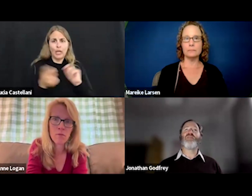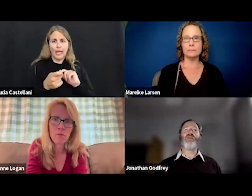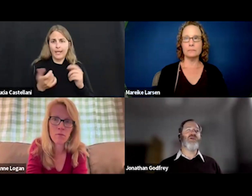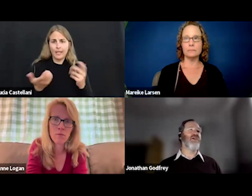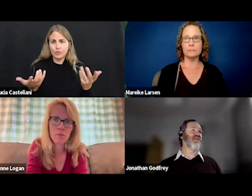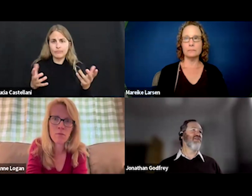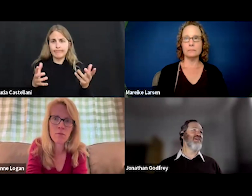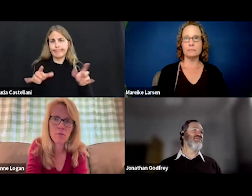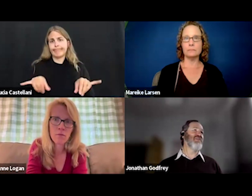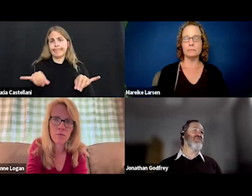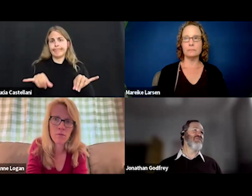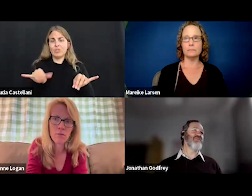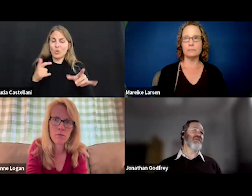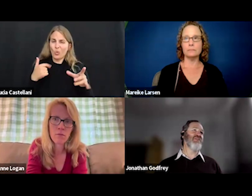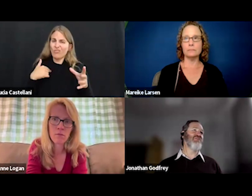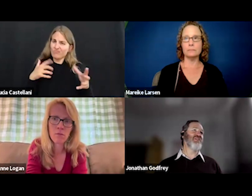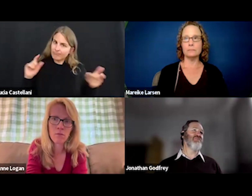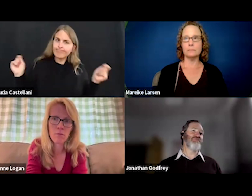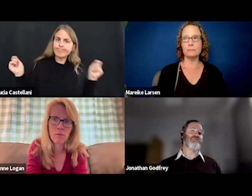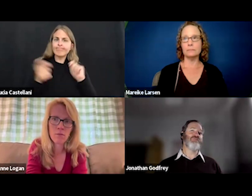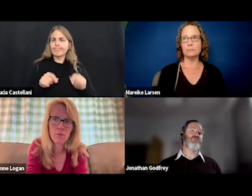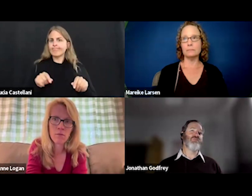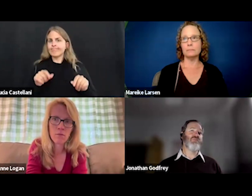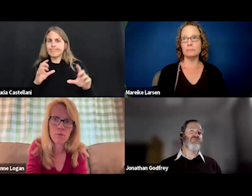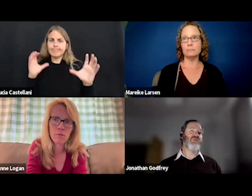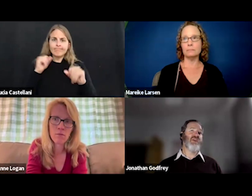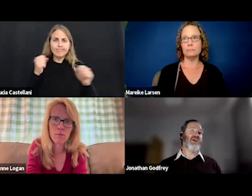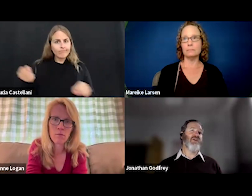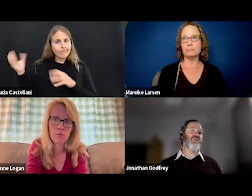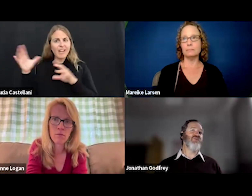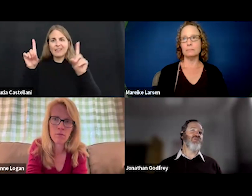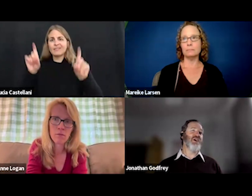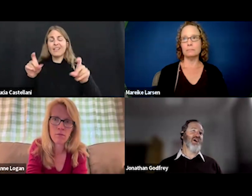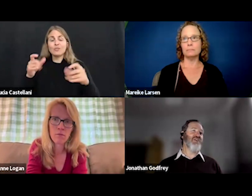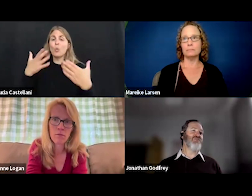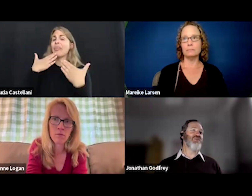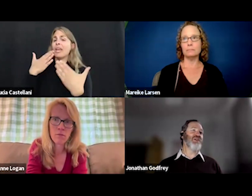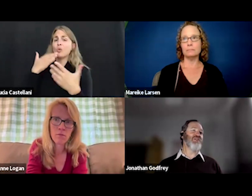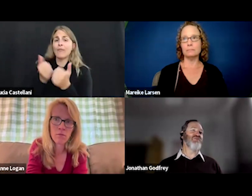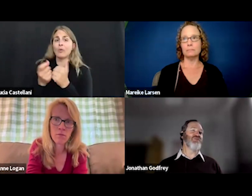So I'd say thank you, Shamsi, and your team. And I actually really look forward